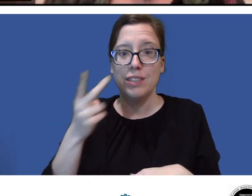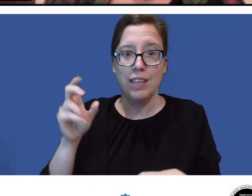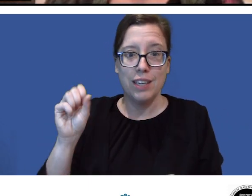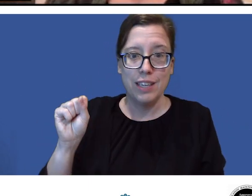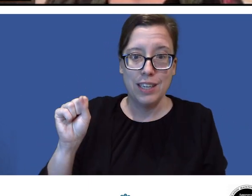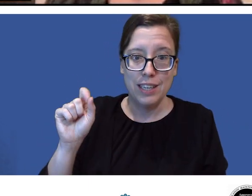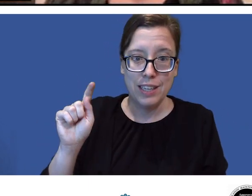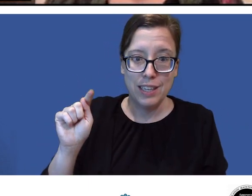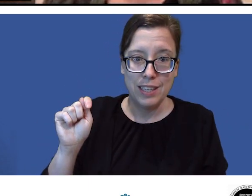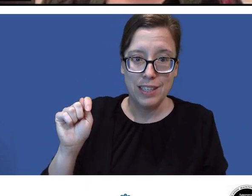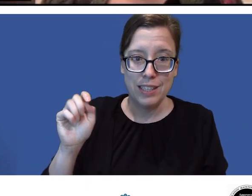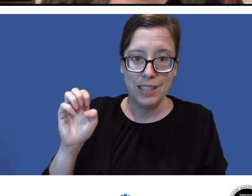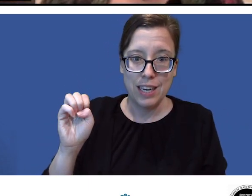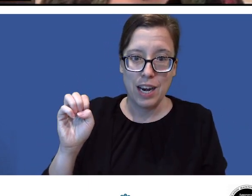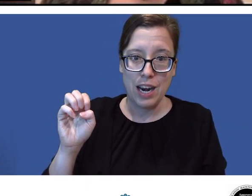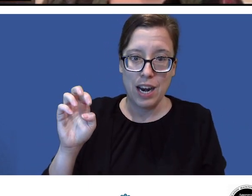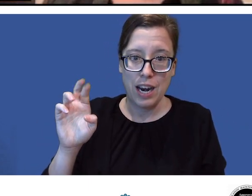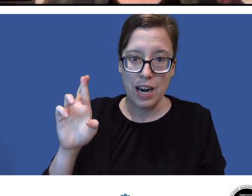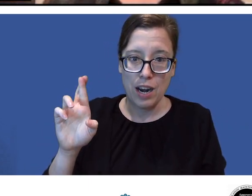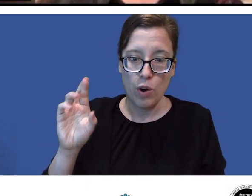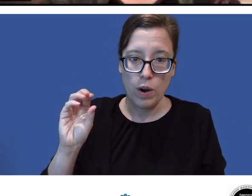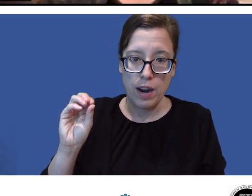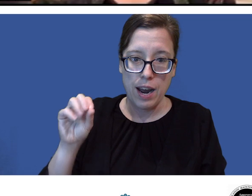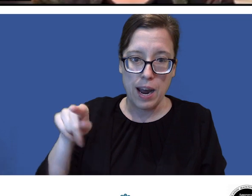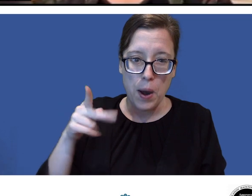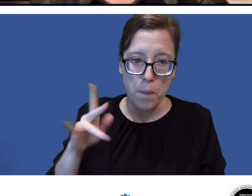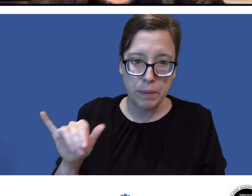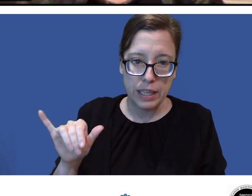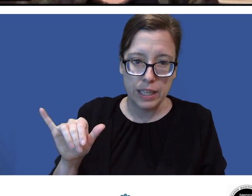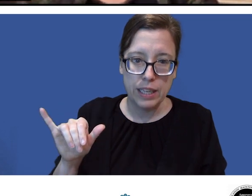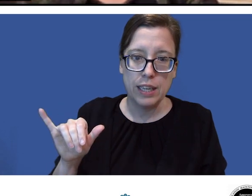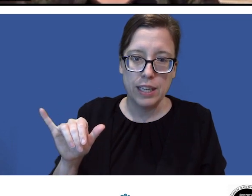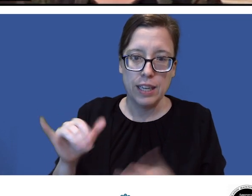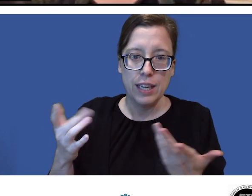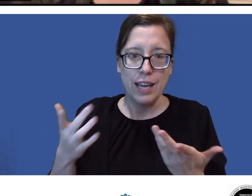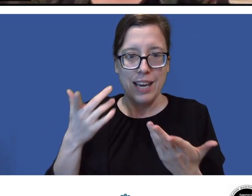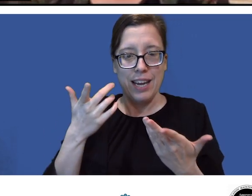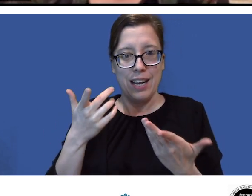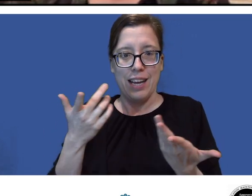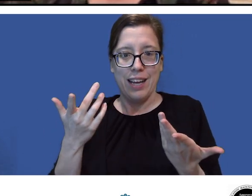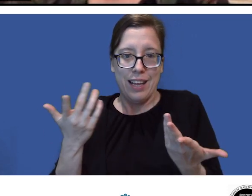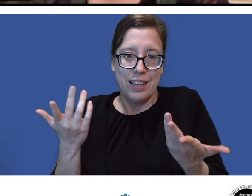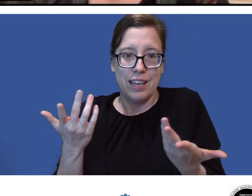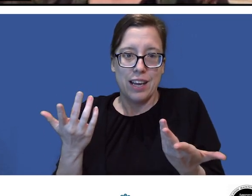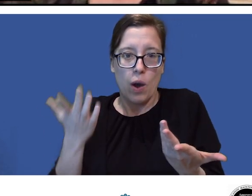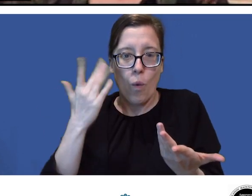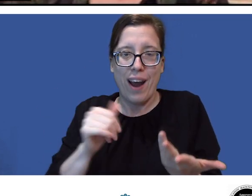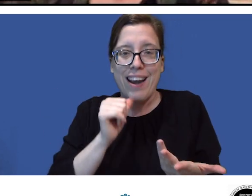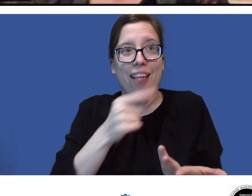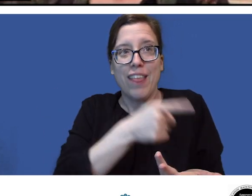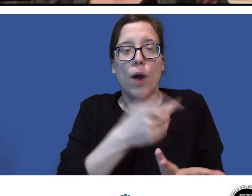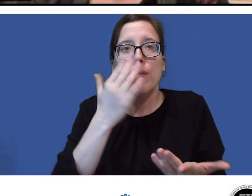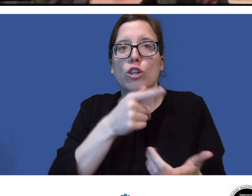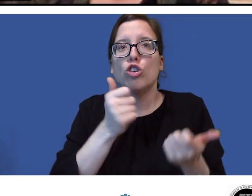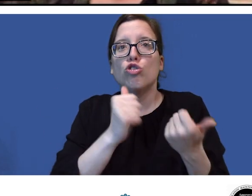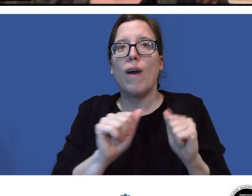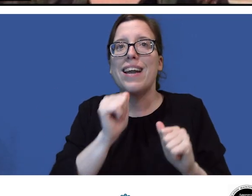They're trying to not be bored, okay? Most kids perceive time very differently.